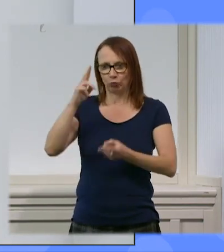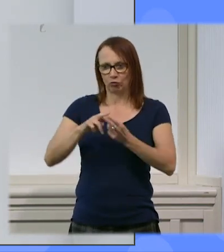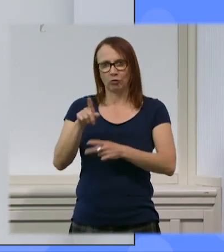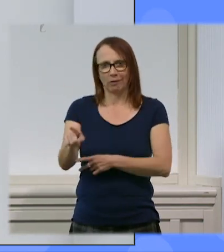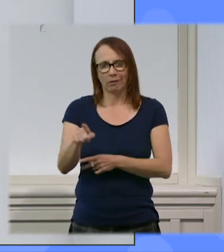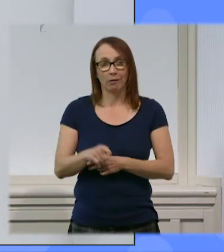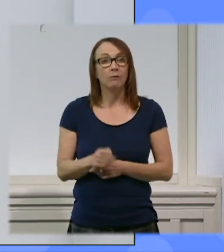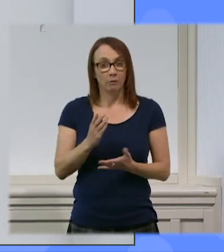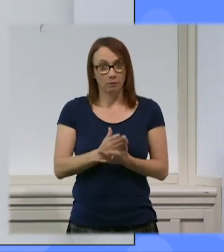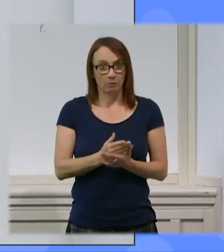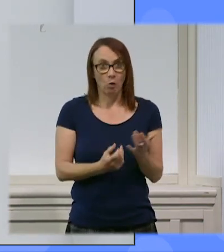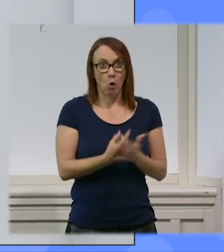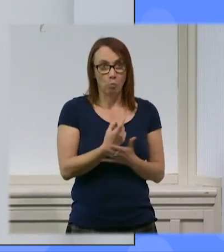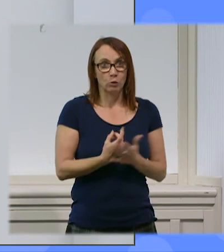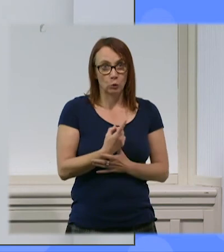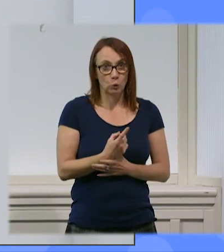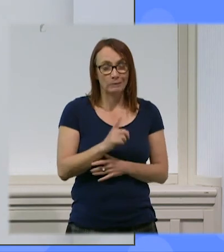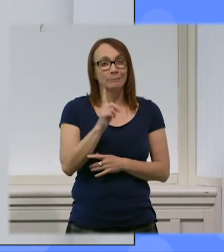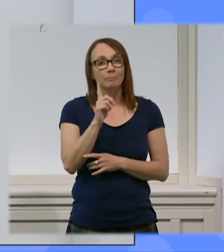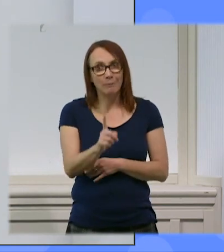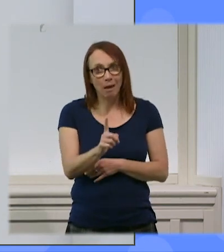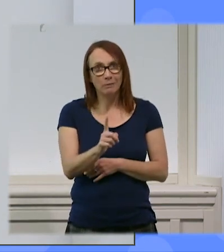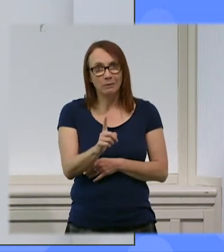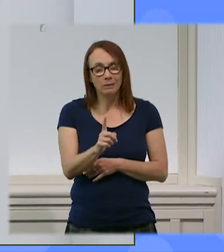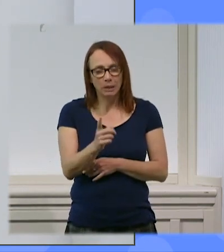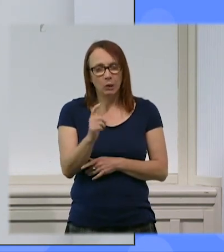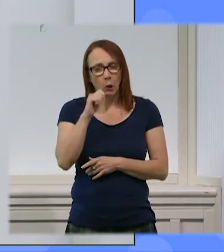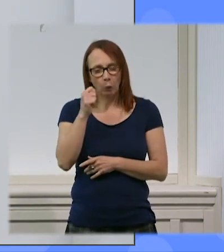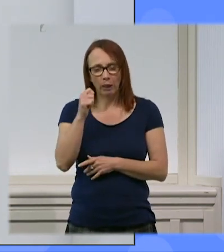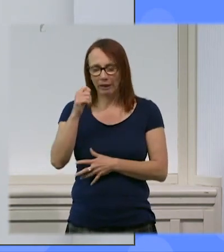on that but the trade-offs will include the sort of disruption if you're putting